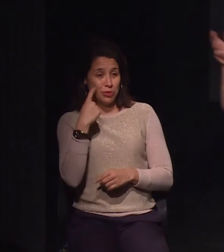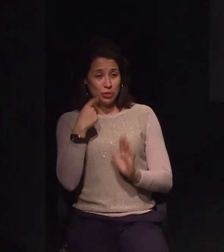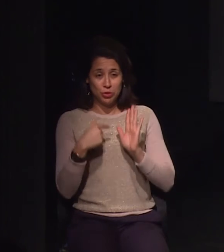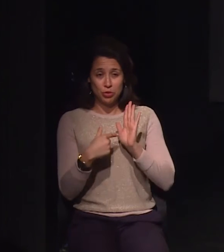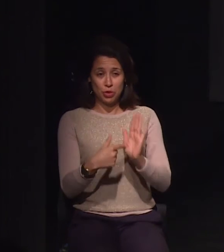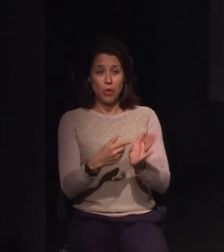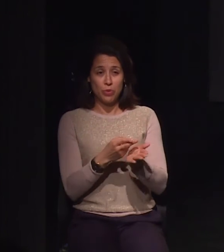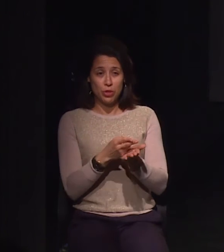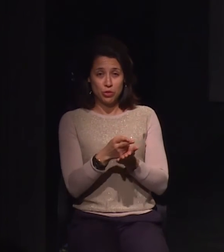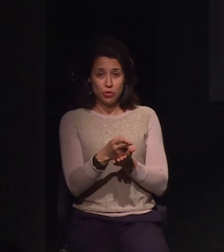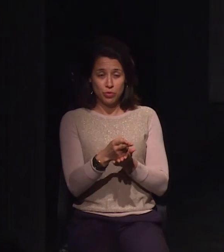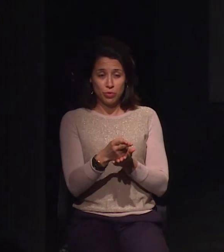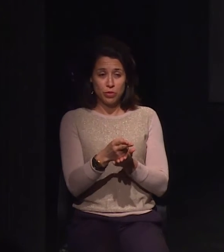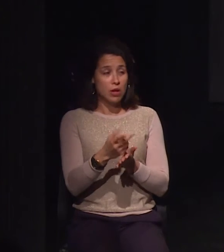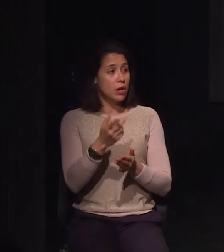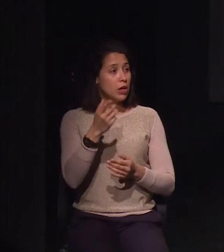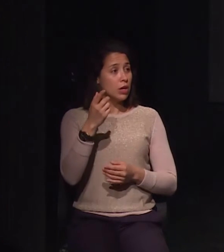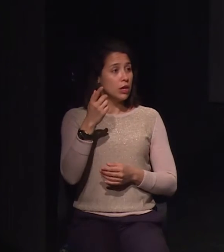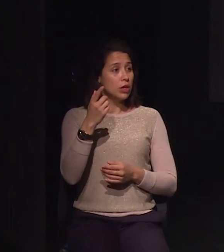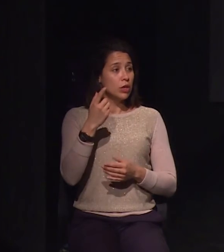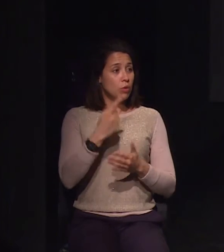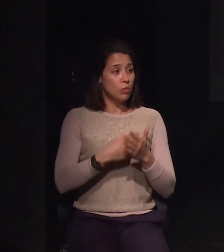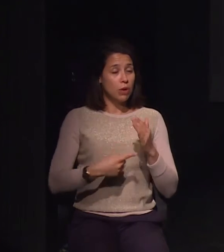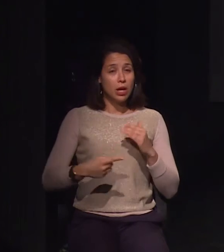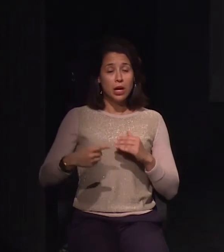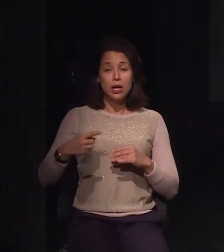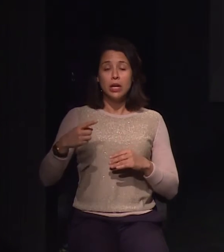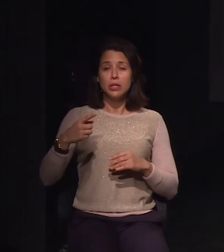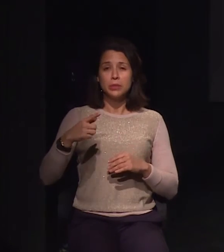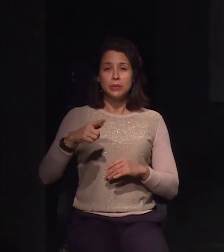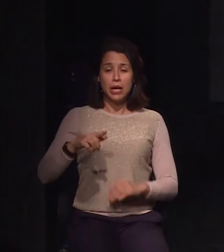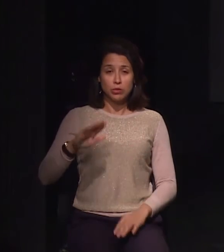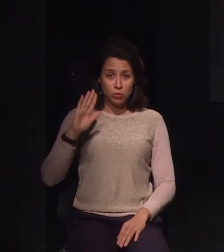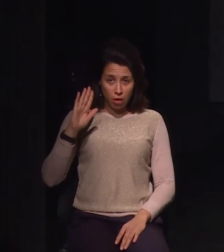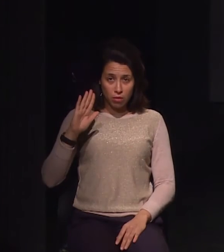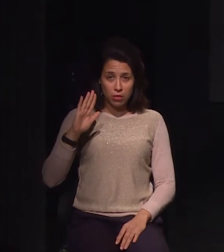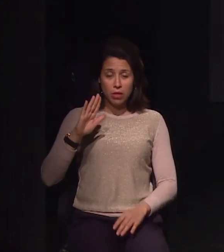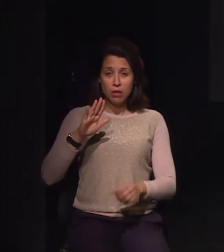You held your arms long enough that it sunk in, and it was true.